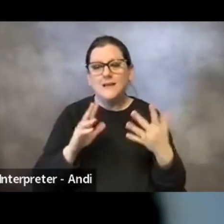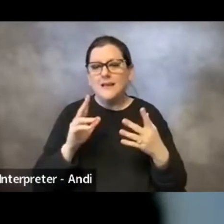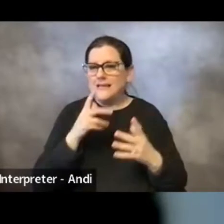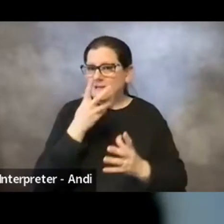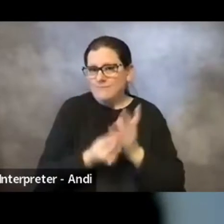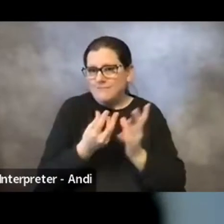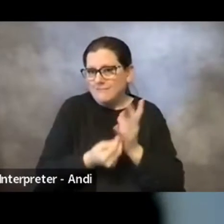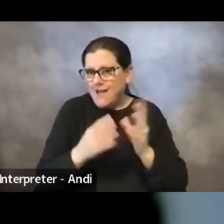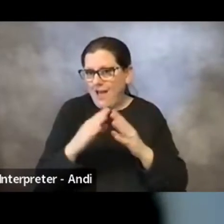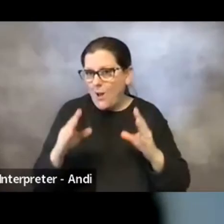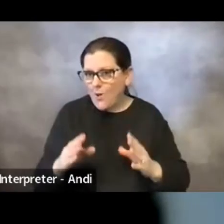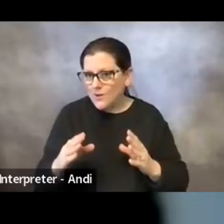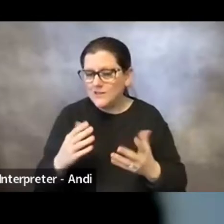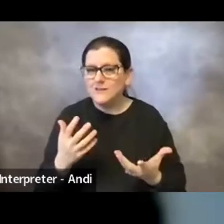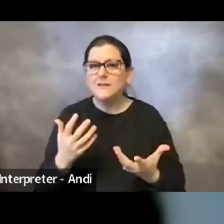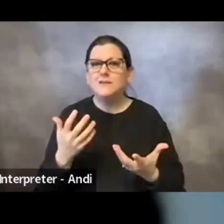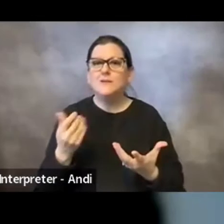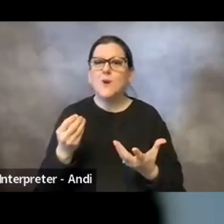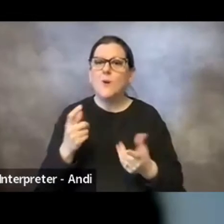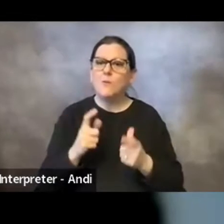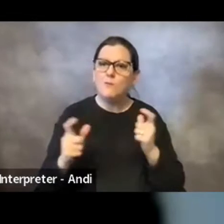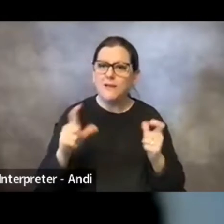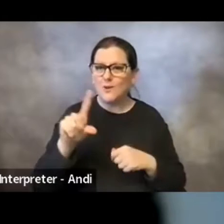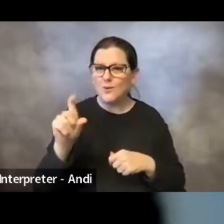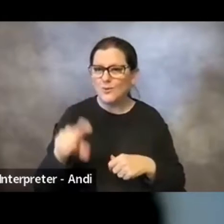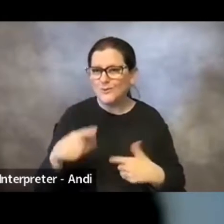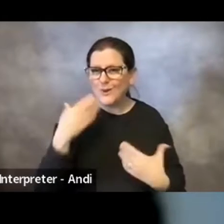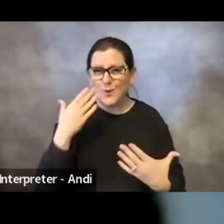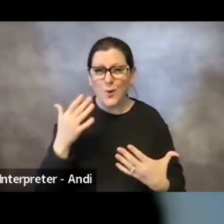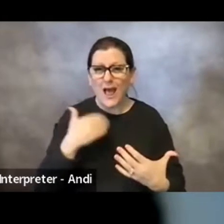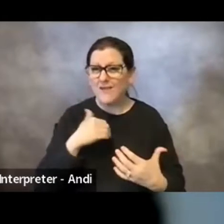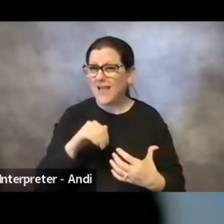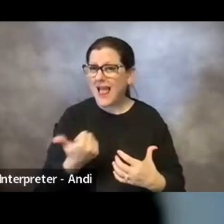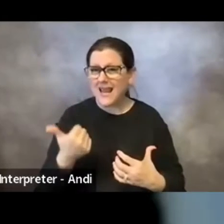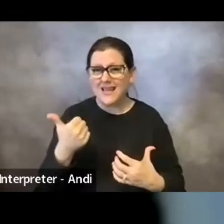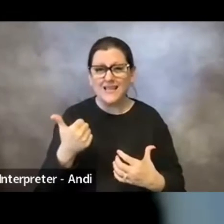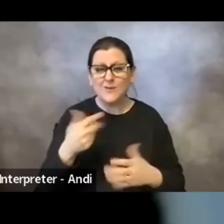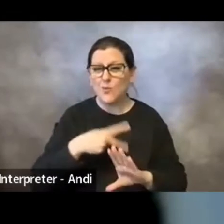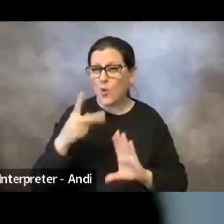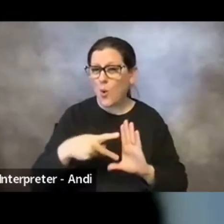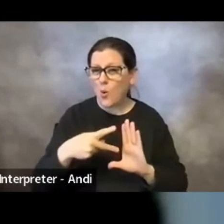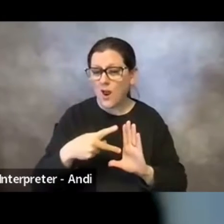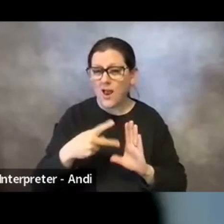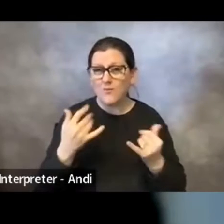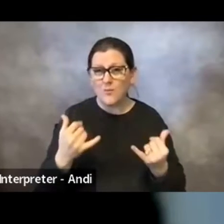So I guess just a question, I don't know if there's any initiatives people are aware of as it relates to, to housing and